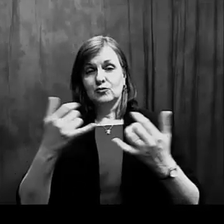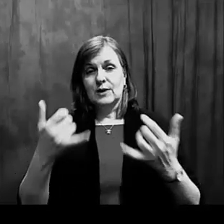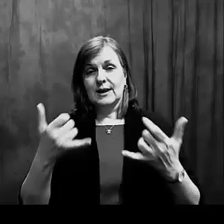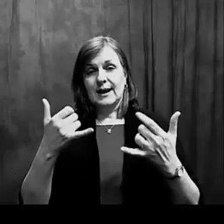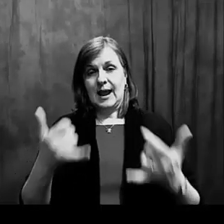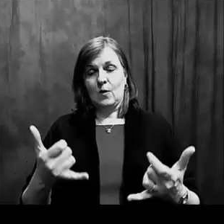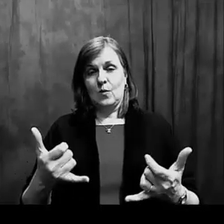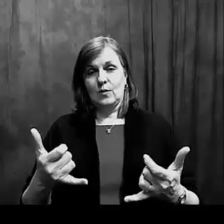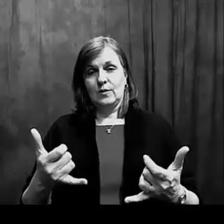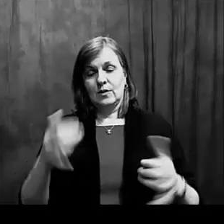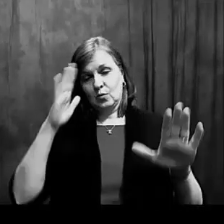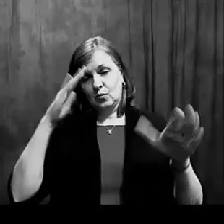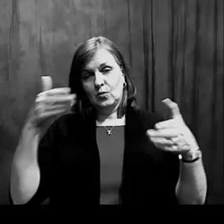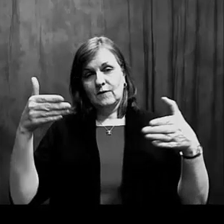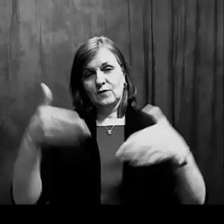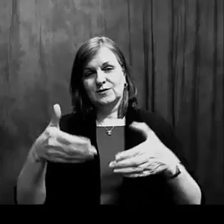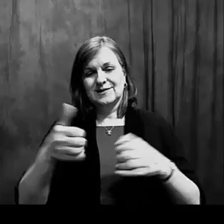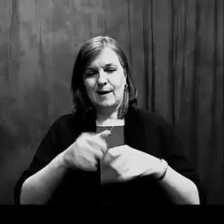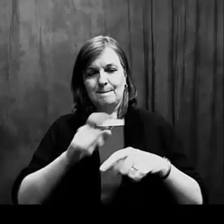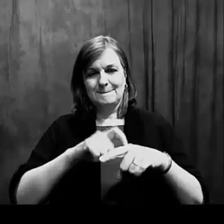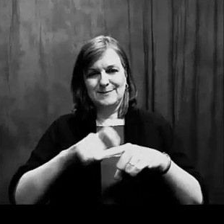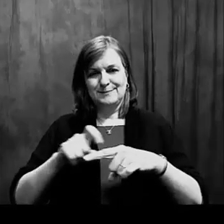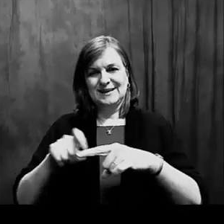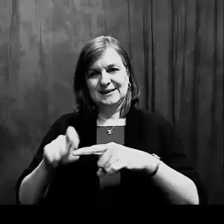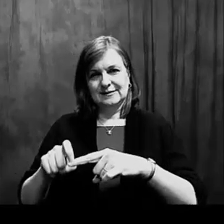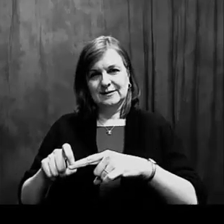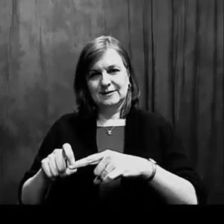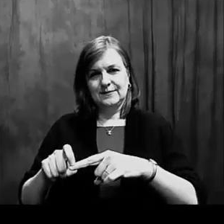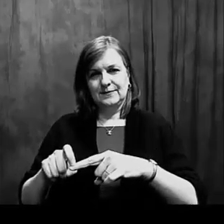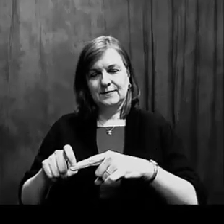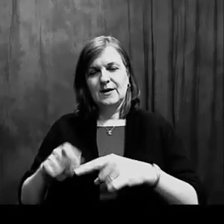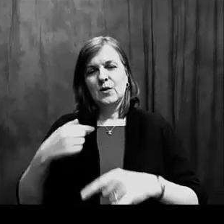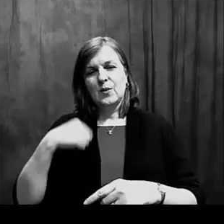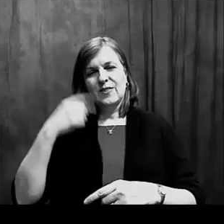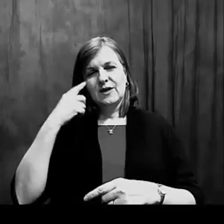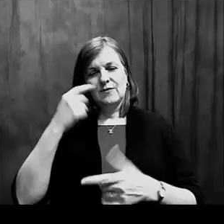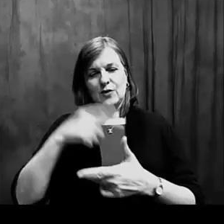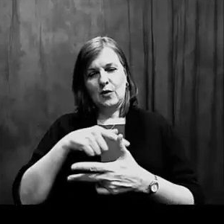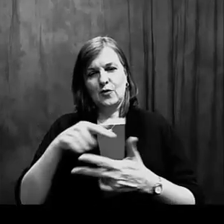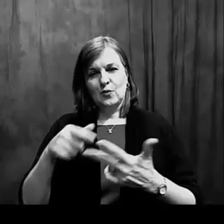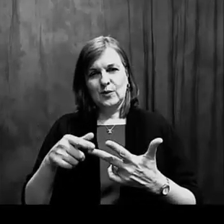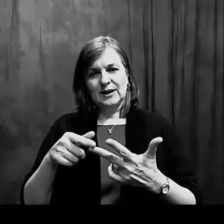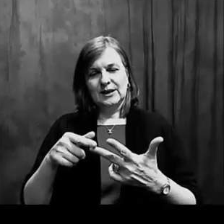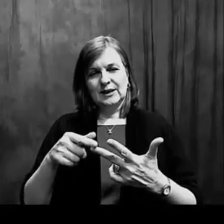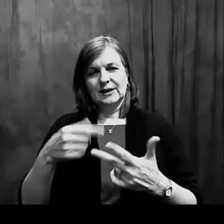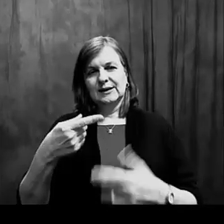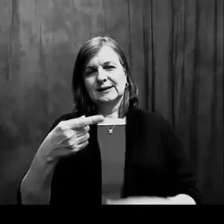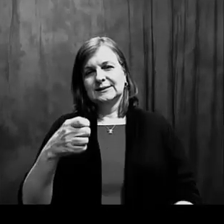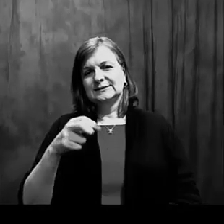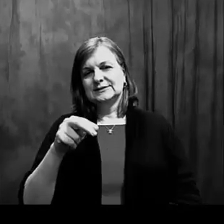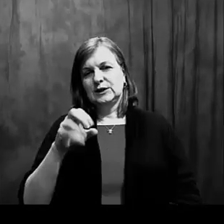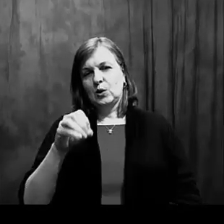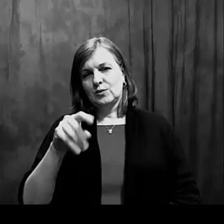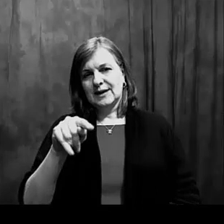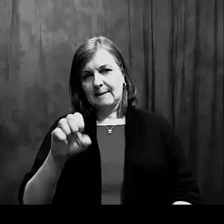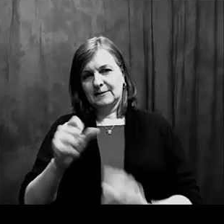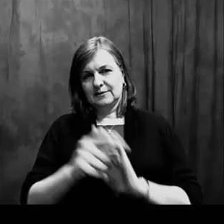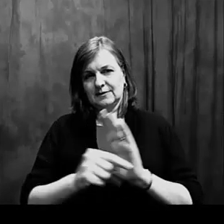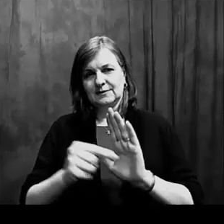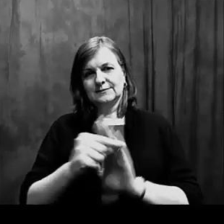but we're focusing right now on our peas -- we think about these three different genotypes